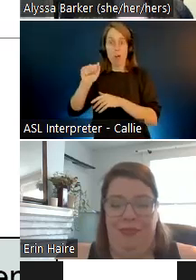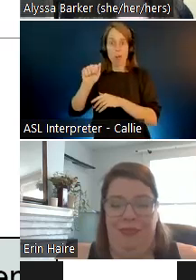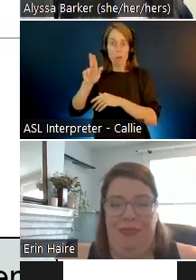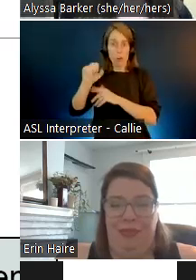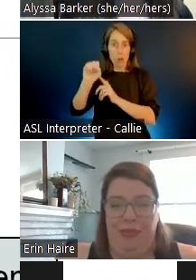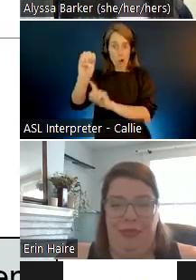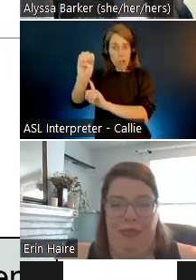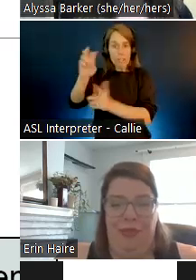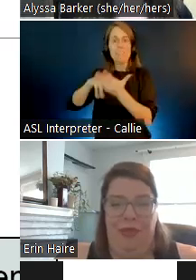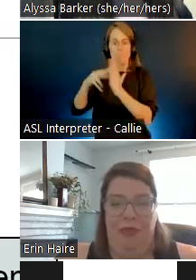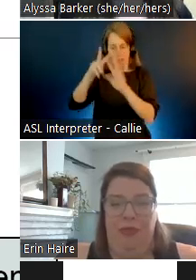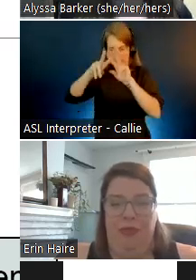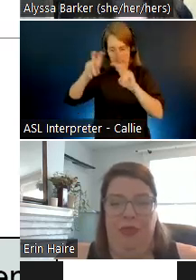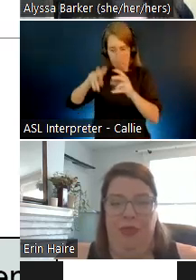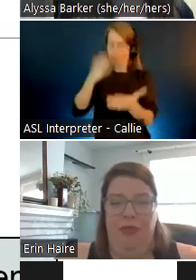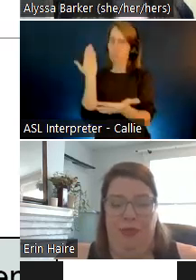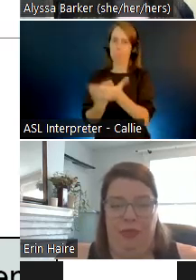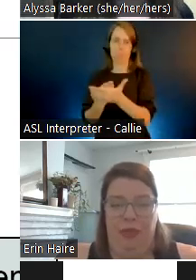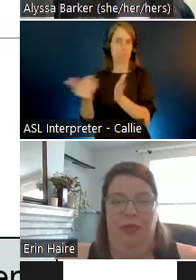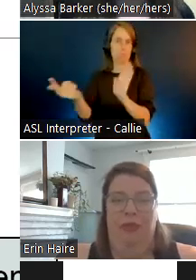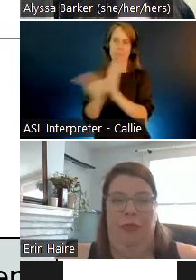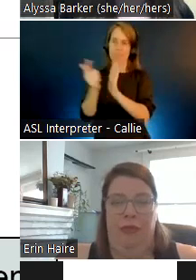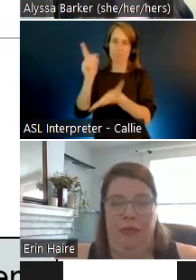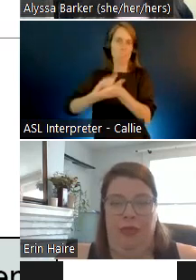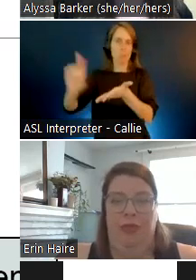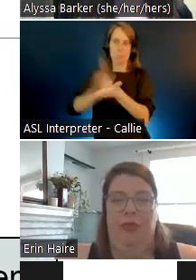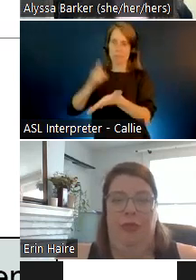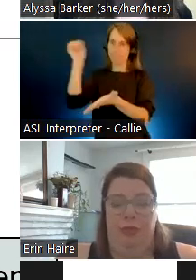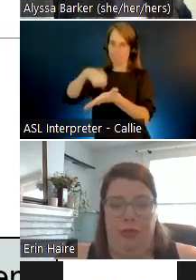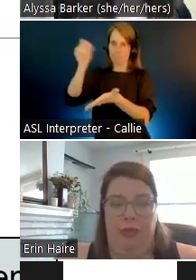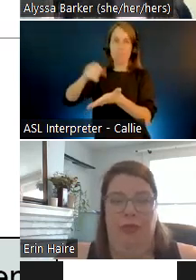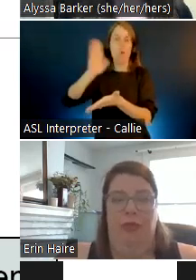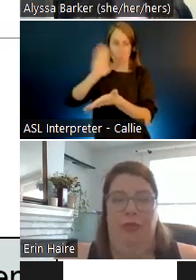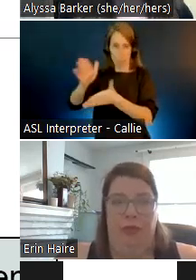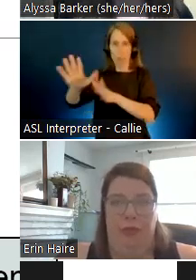court on behalf of the state of south carolina um so if you see where we've done any any um